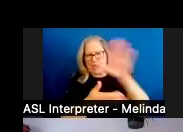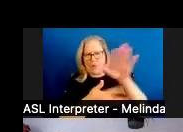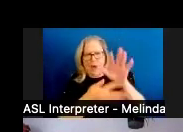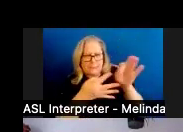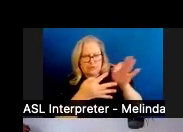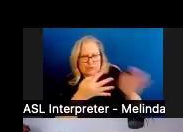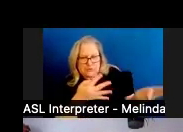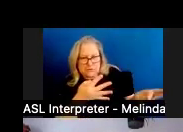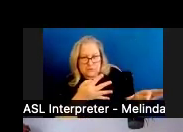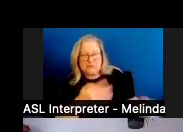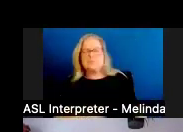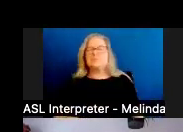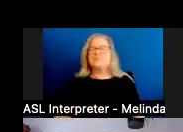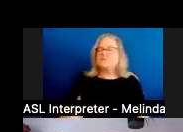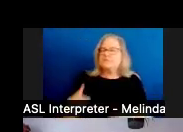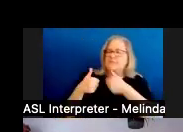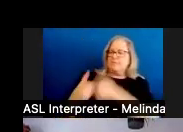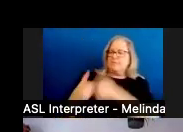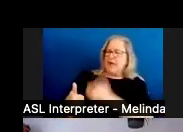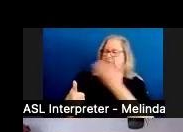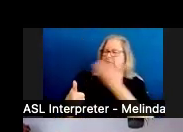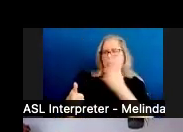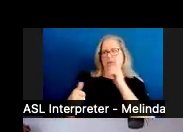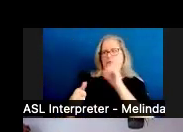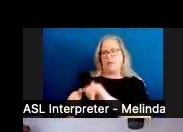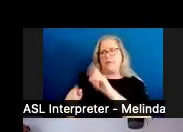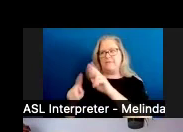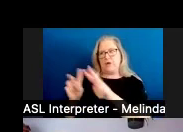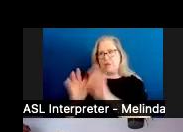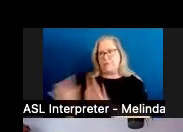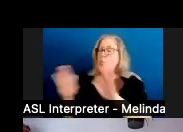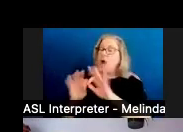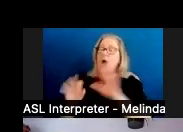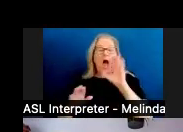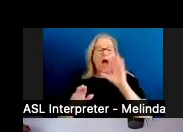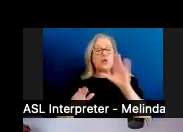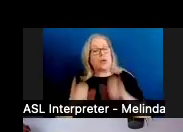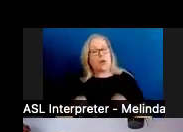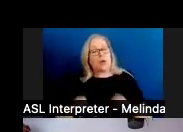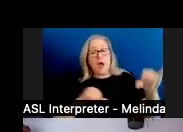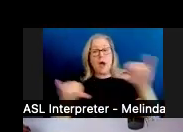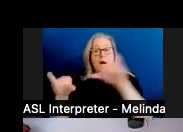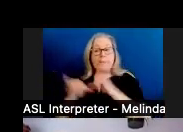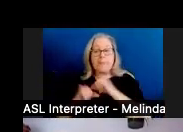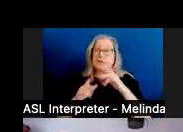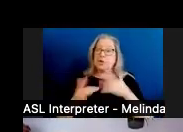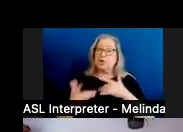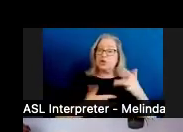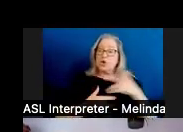Crystal Wolfrey: Great. Very important notes for sure. Thanks. So I know a common concern is about what an organization needs to do